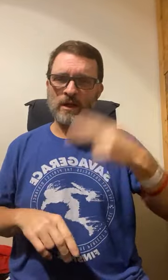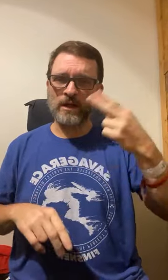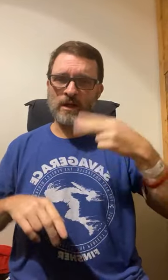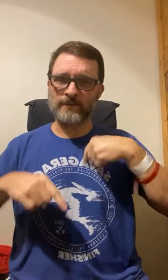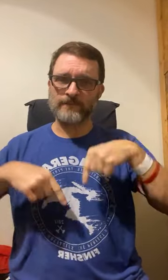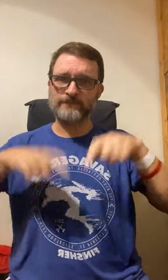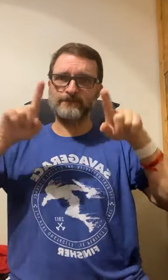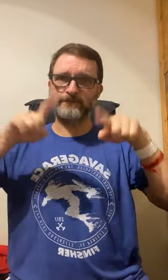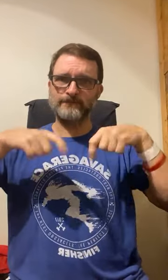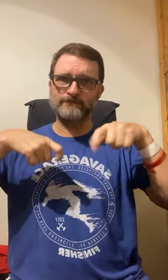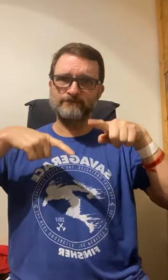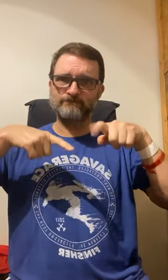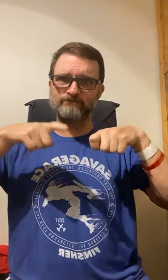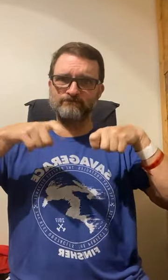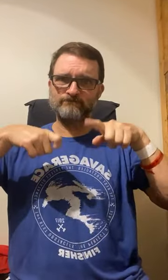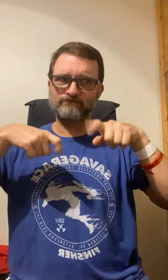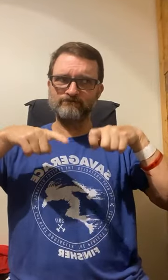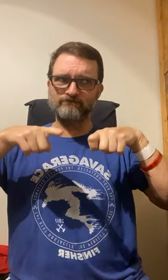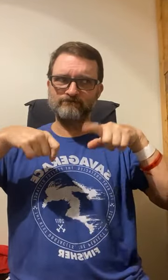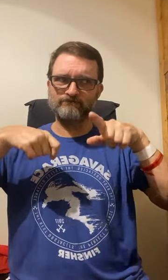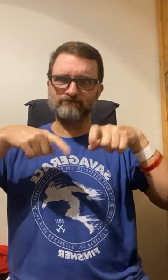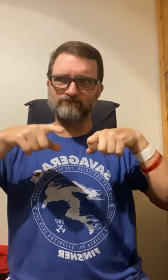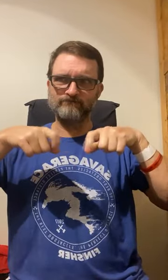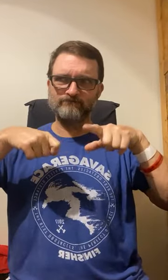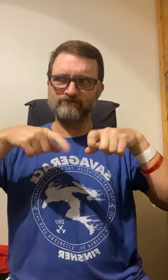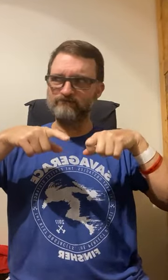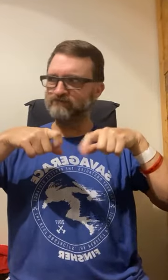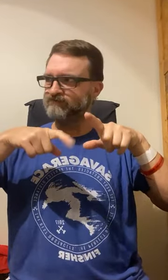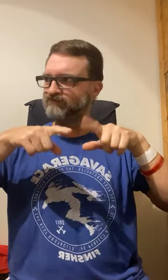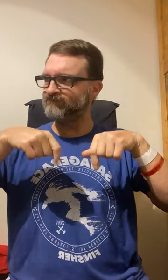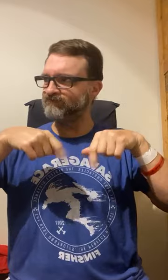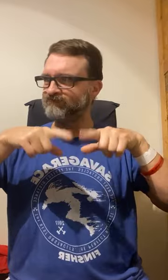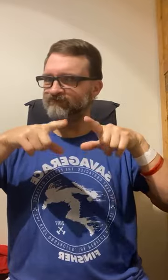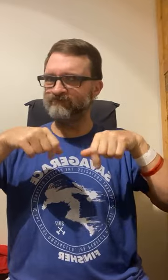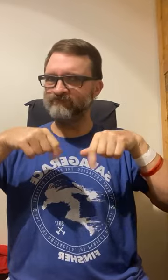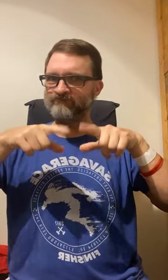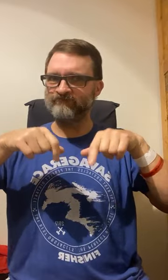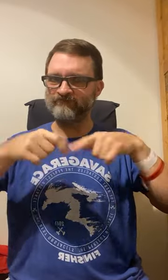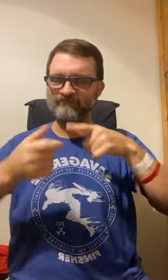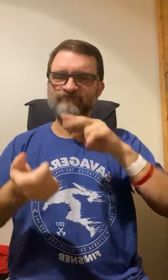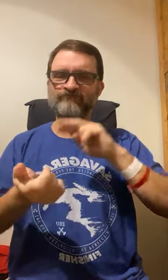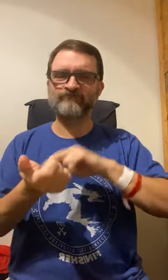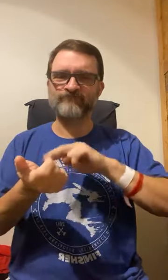The toilet seat was too high. My legs were literally swinging off the floor.